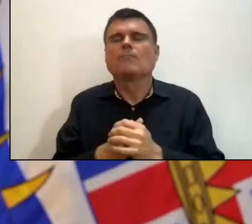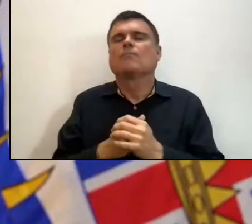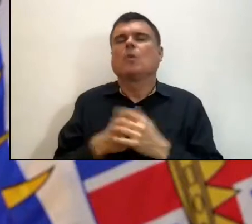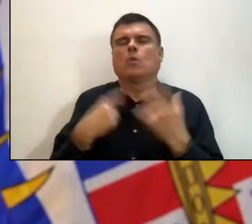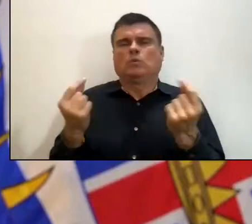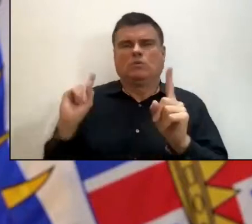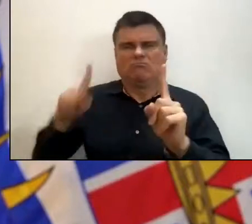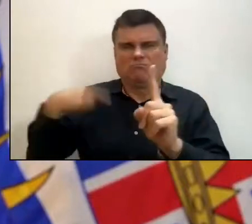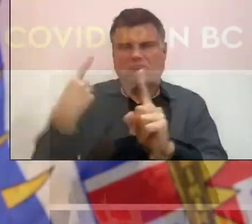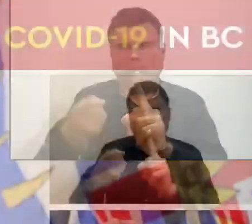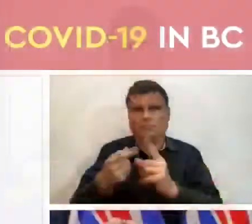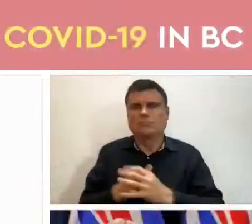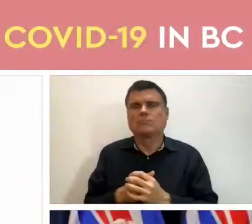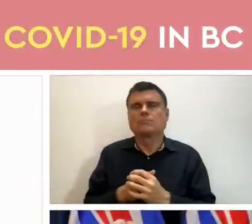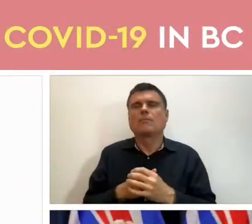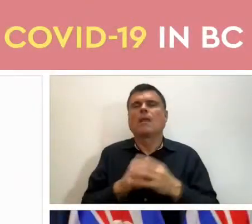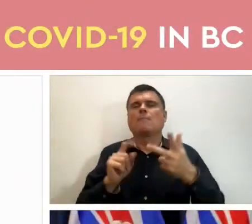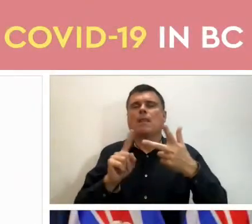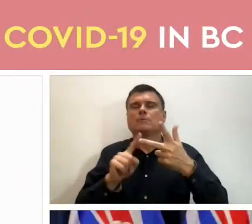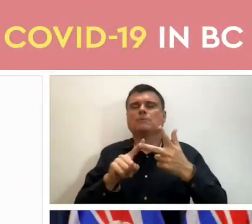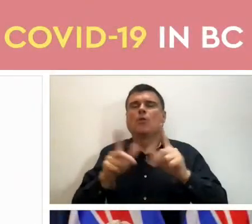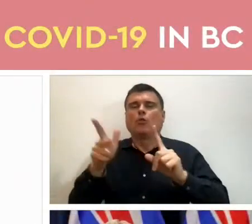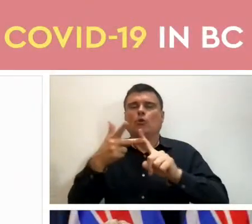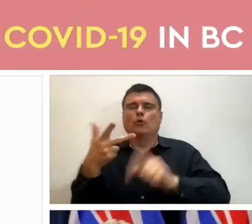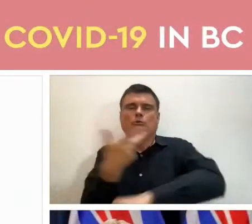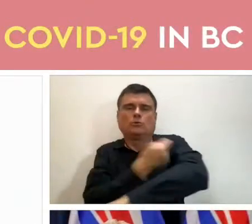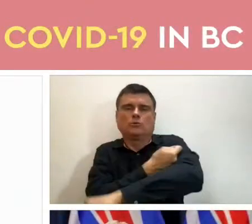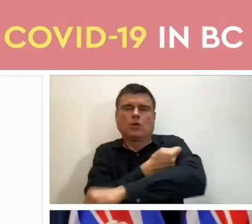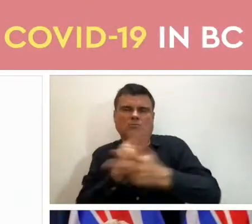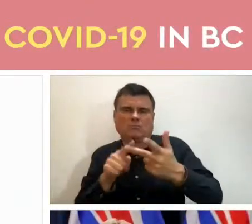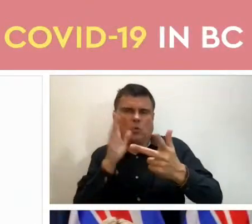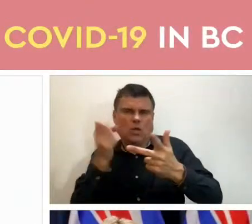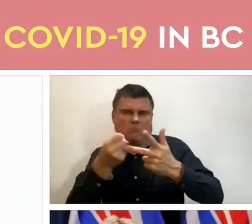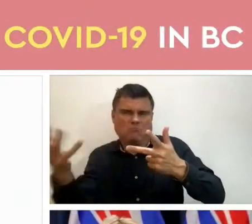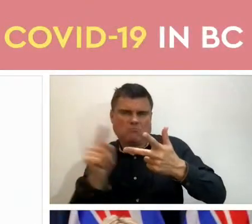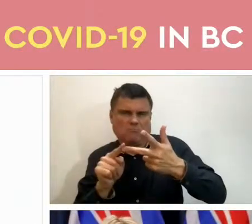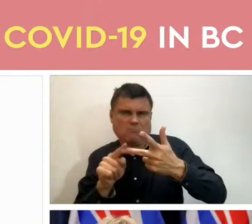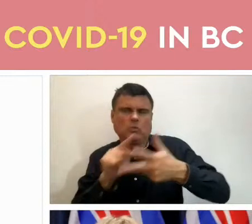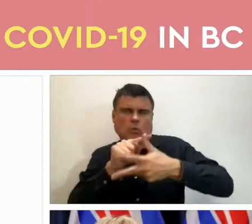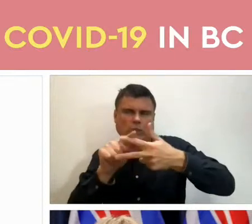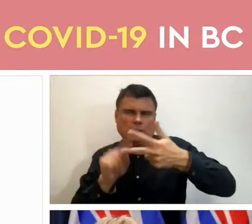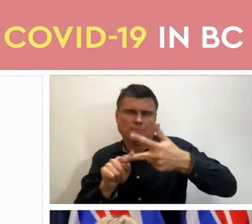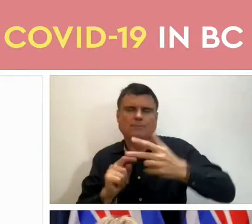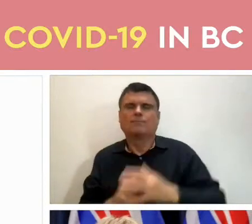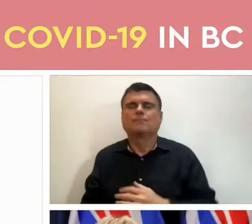our program. As you know, we have seen things